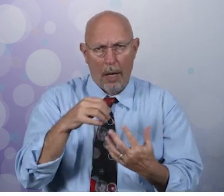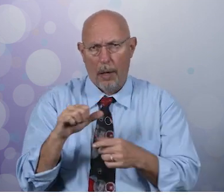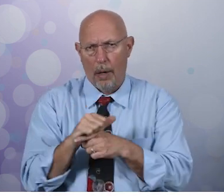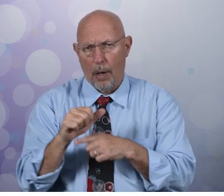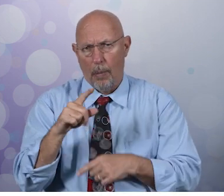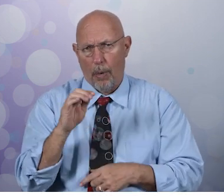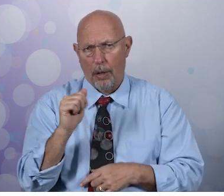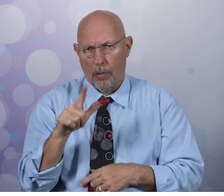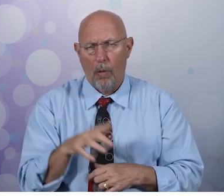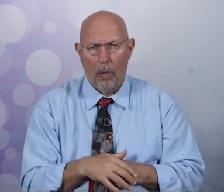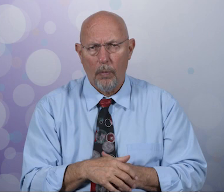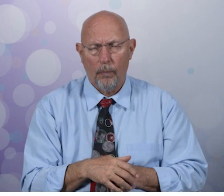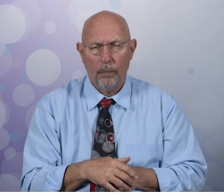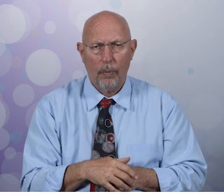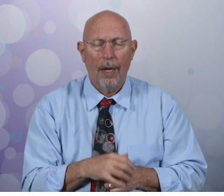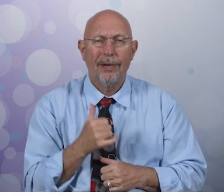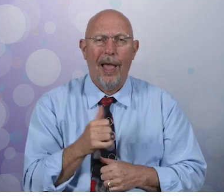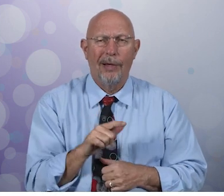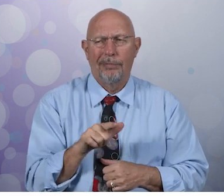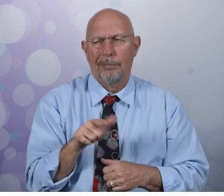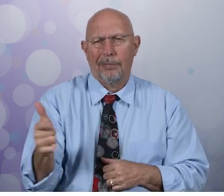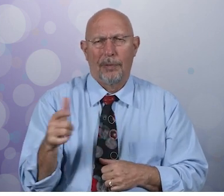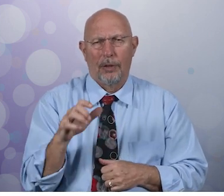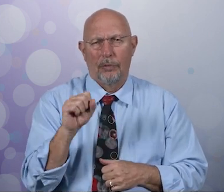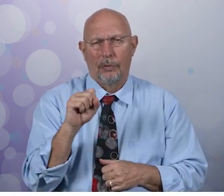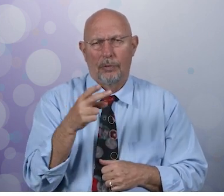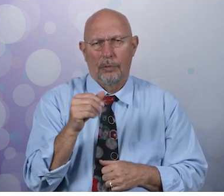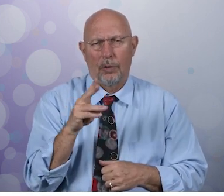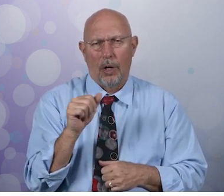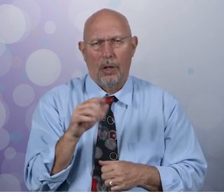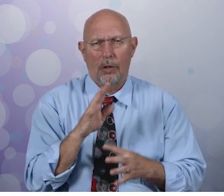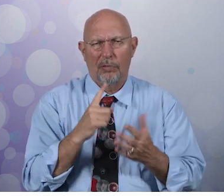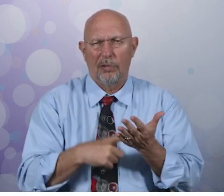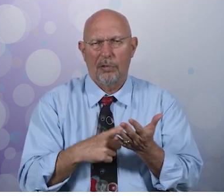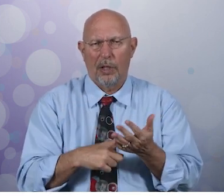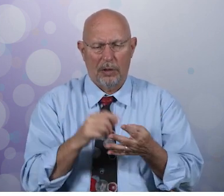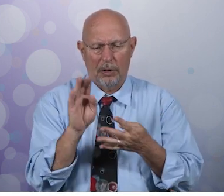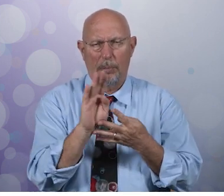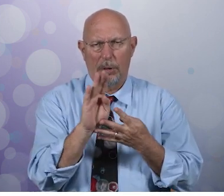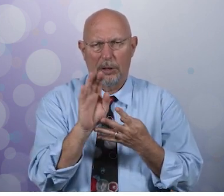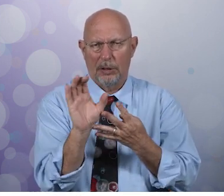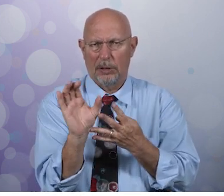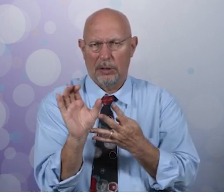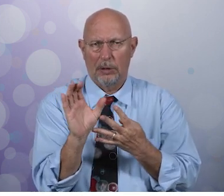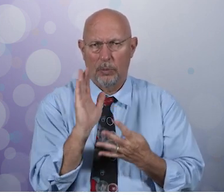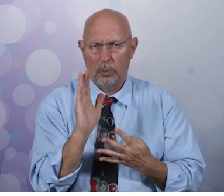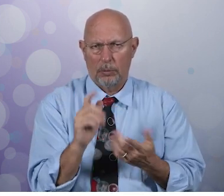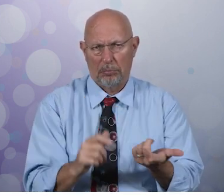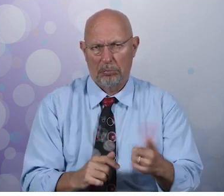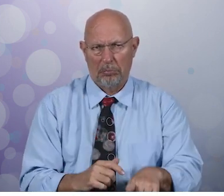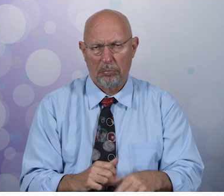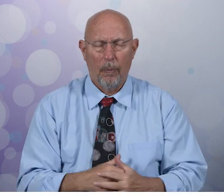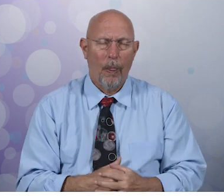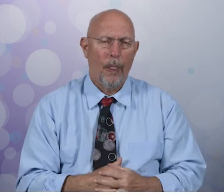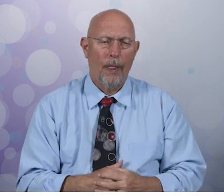Next, Shawna will discuss Parts C and D of the Decision-Making Tool.